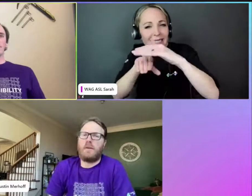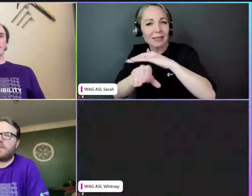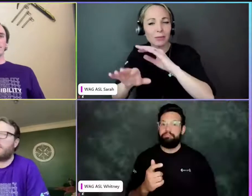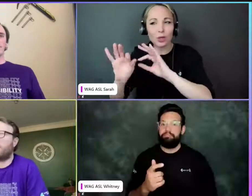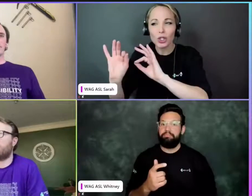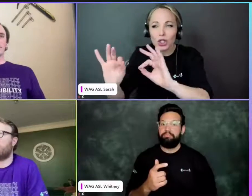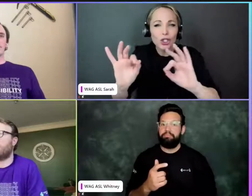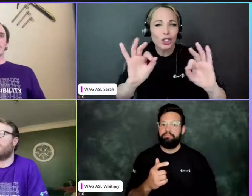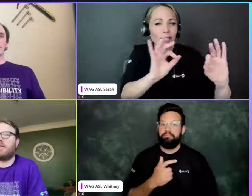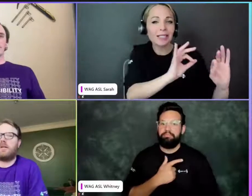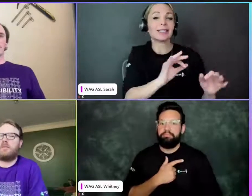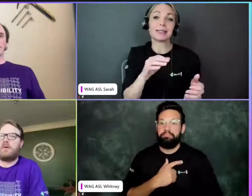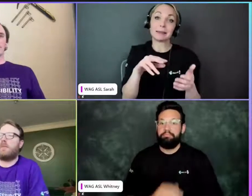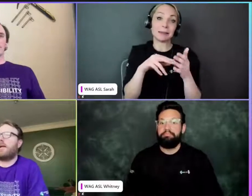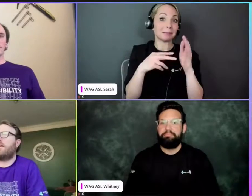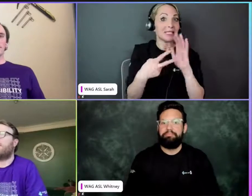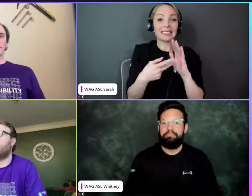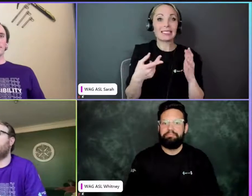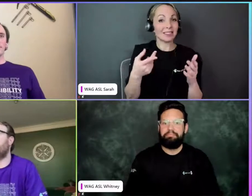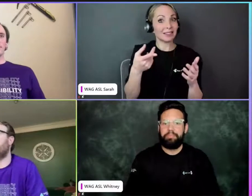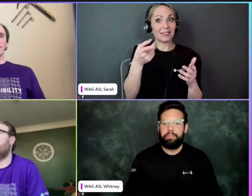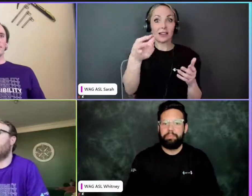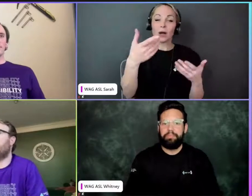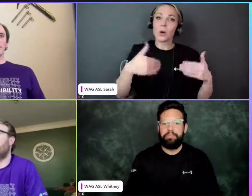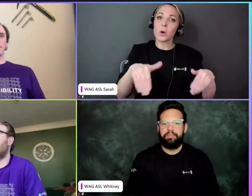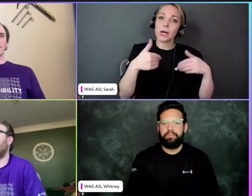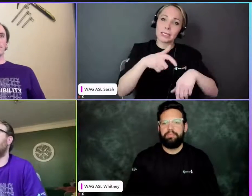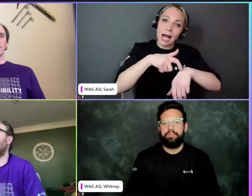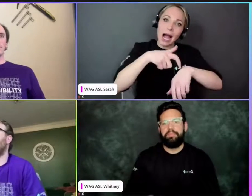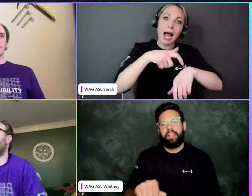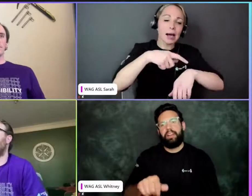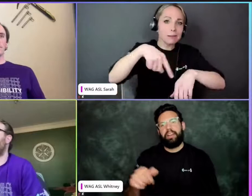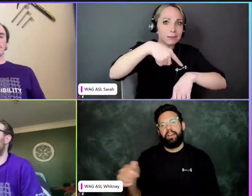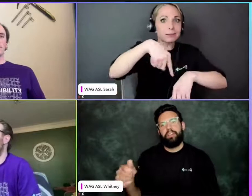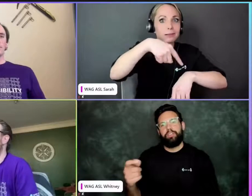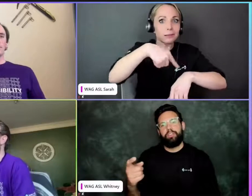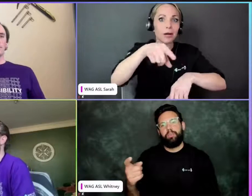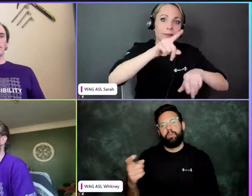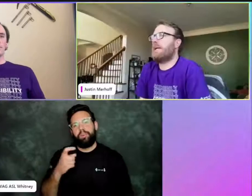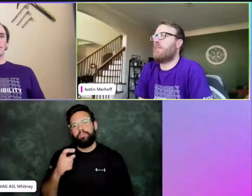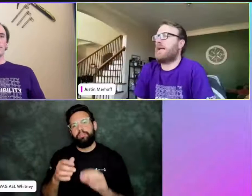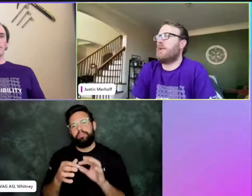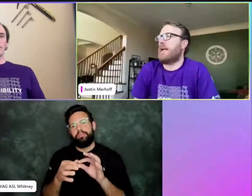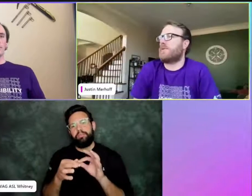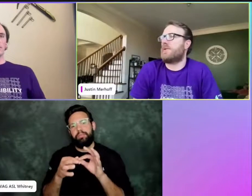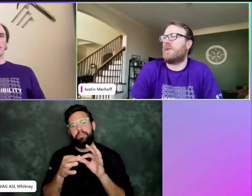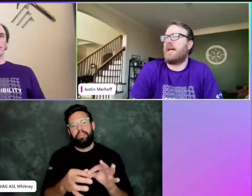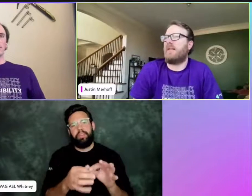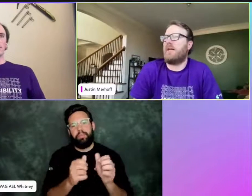There was a question around using Playwright in the Q&A and Michael answered that